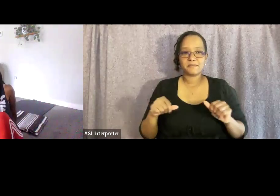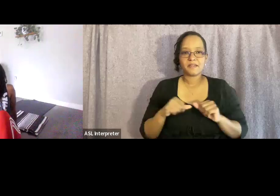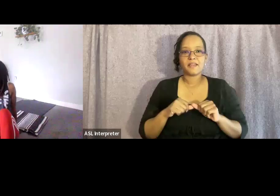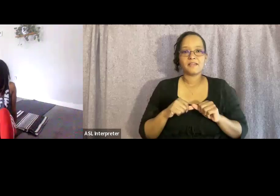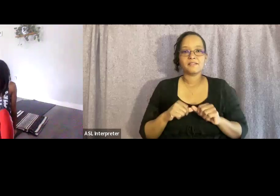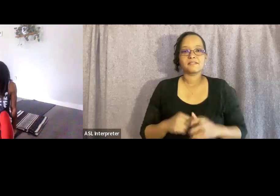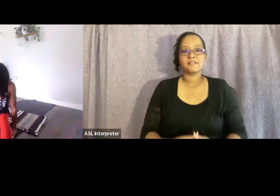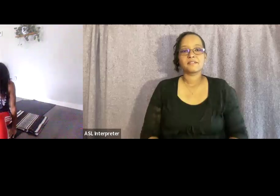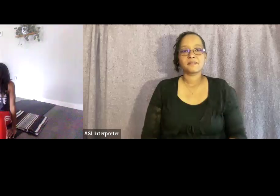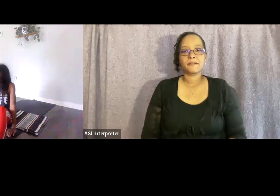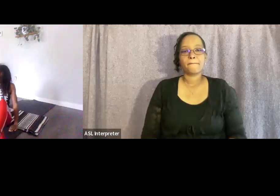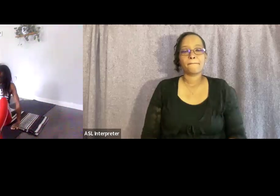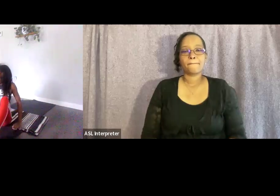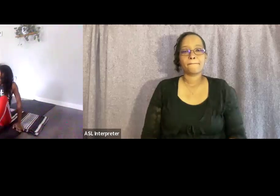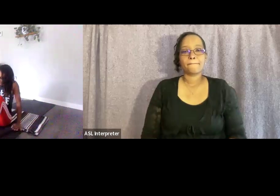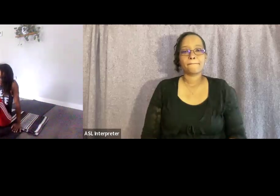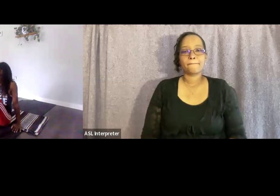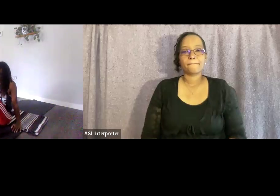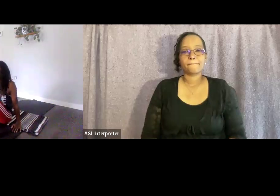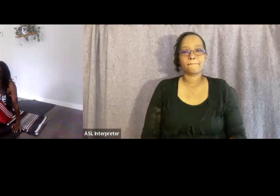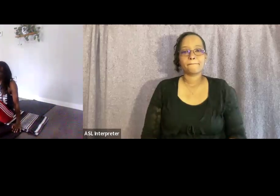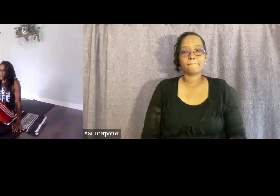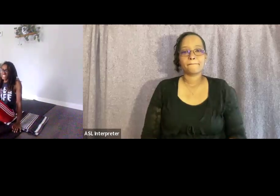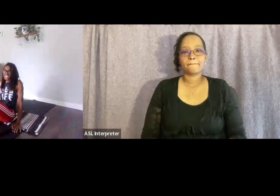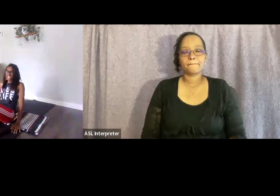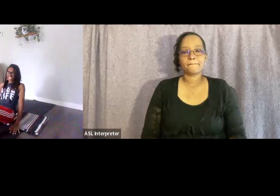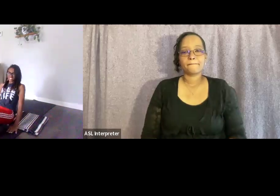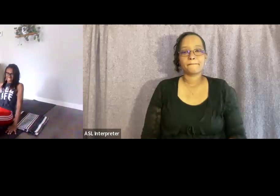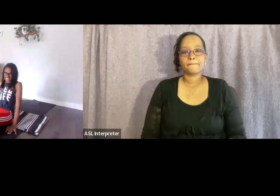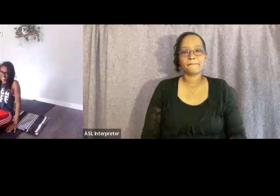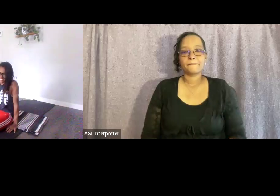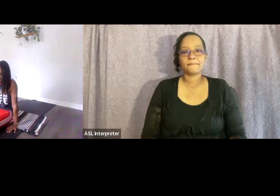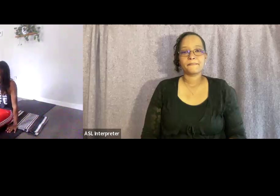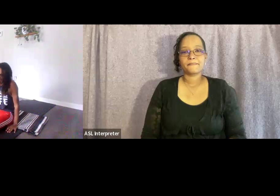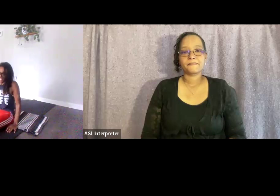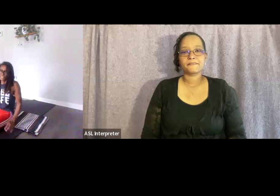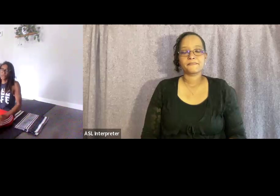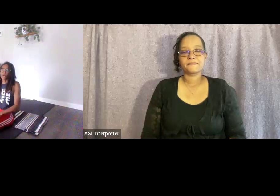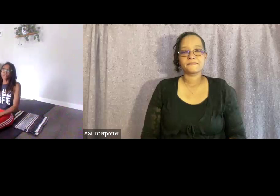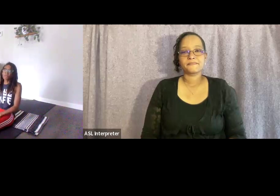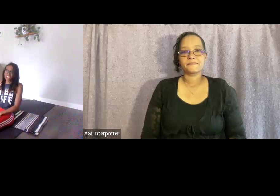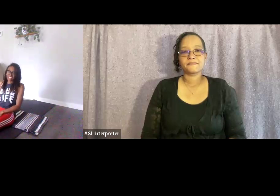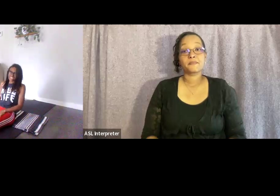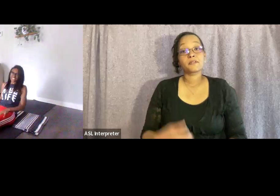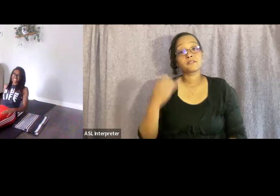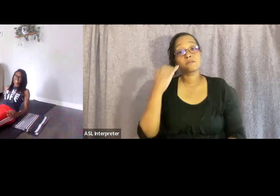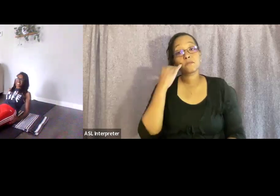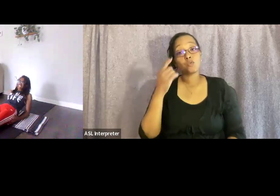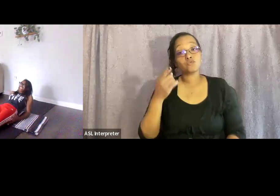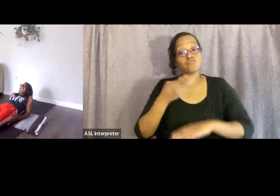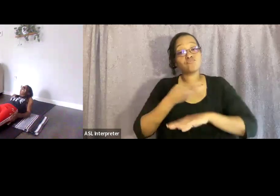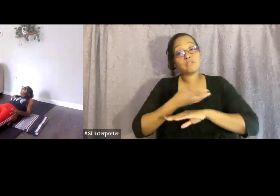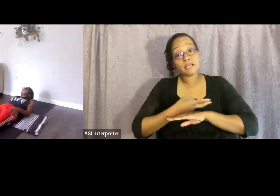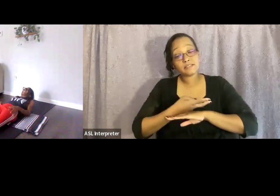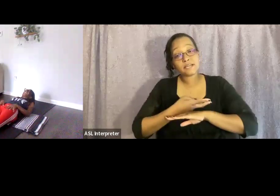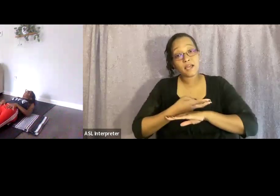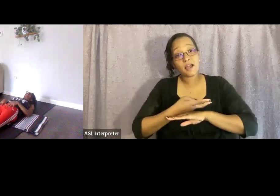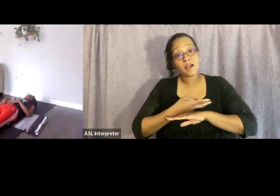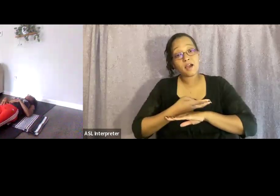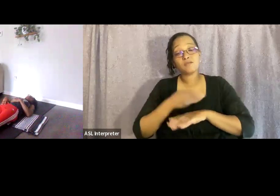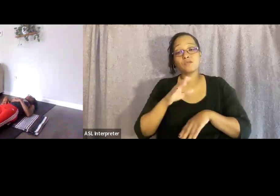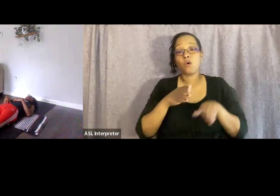So from here, if you're on your back, and the legs are outstretched,